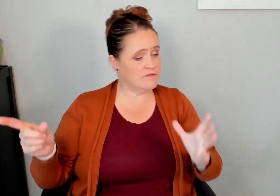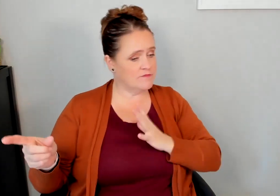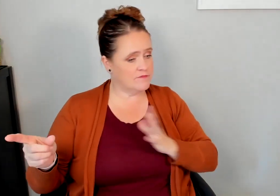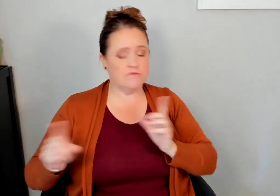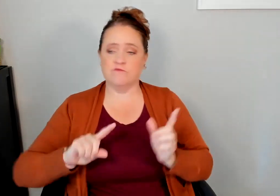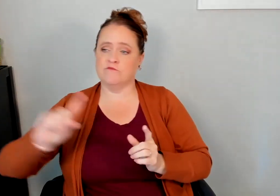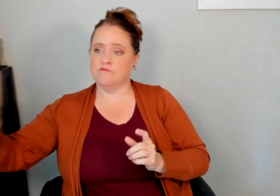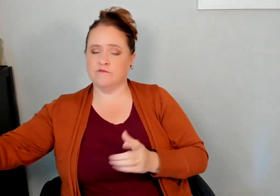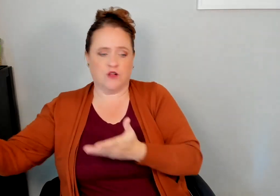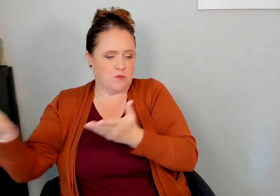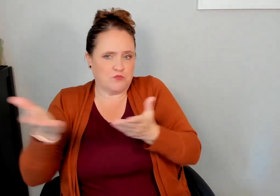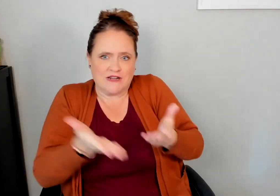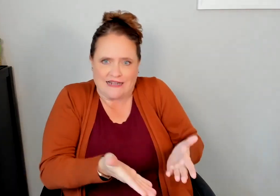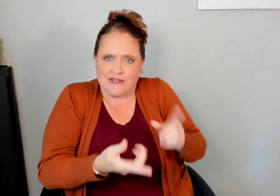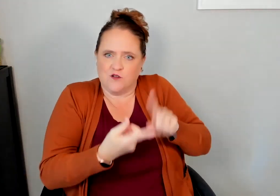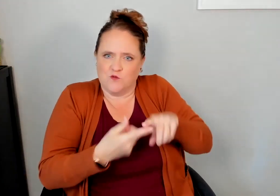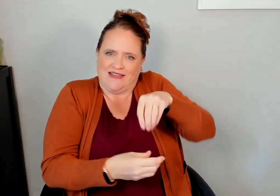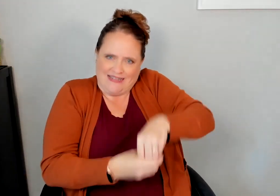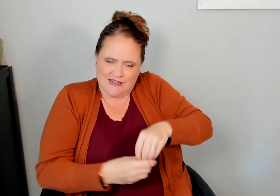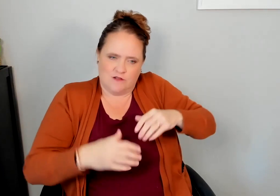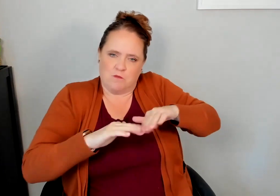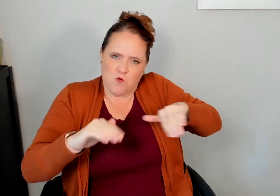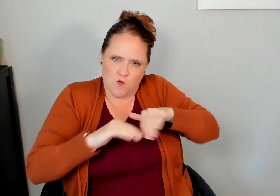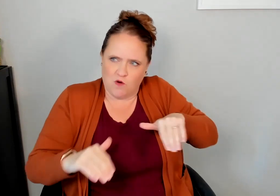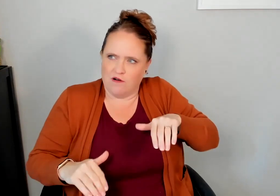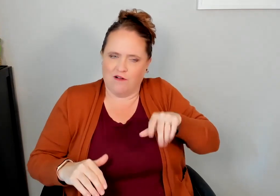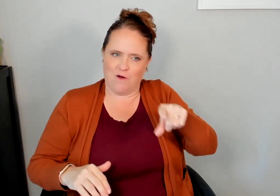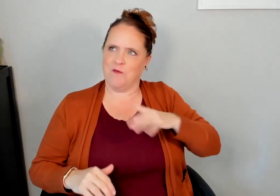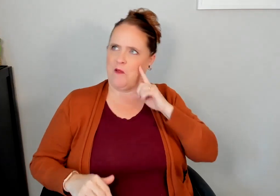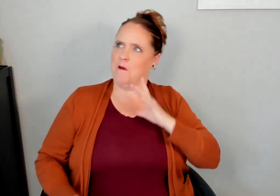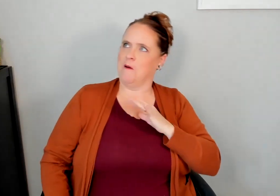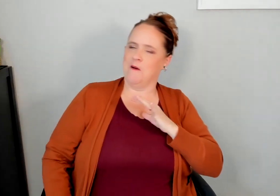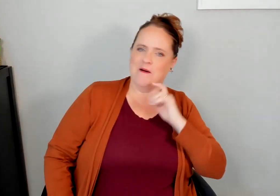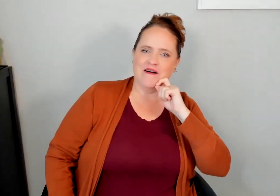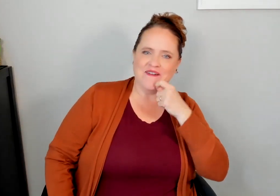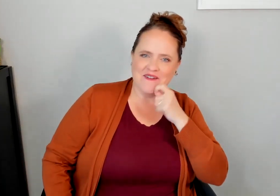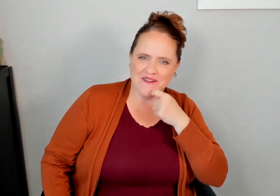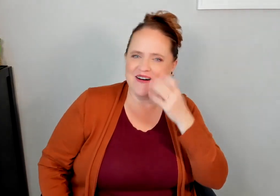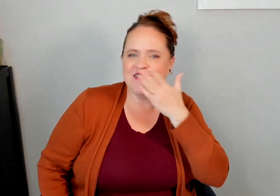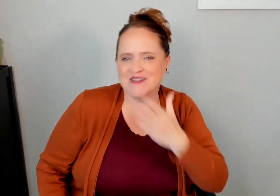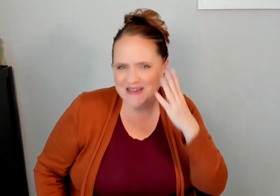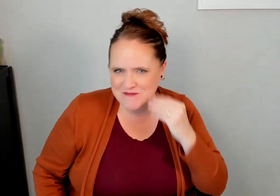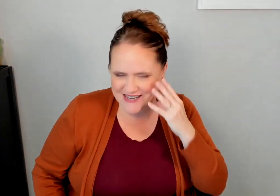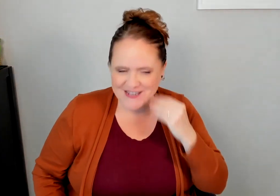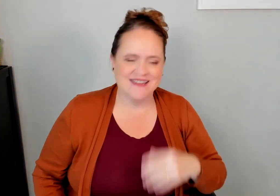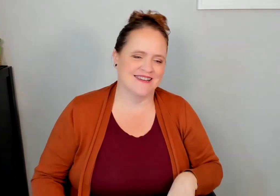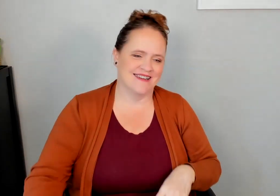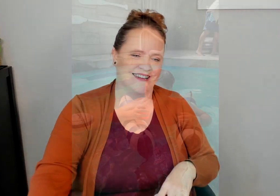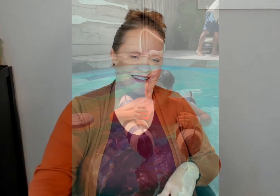and the staff would get it and bring it back to them in the pool and they thought that was cool so did i it was a really good experience